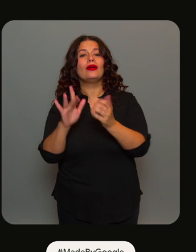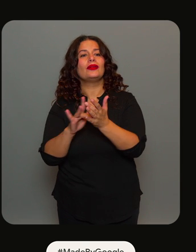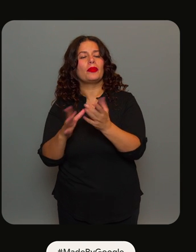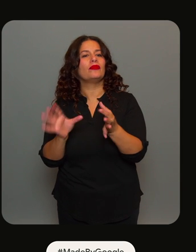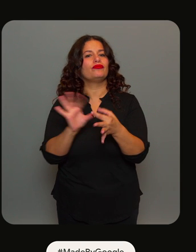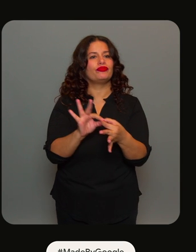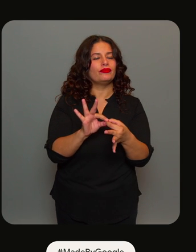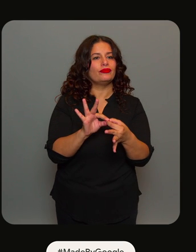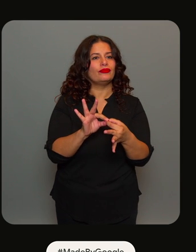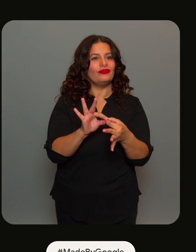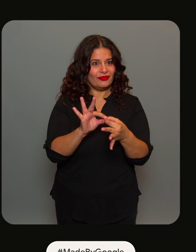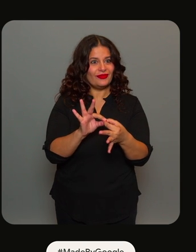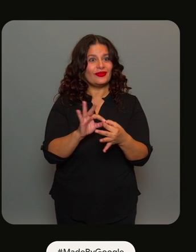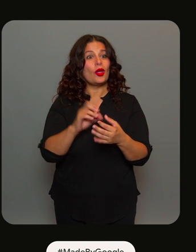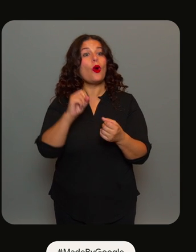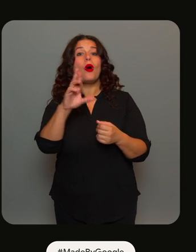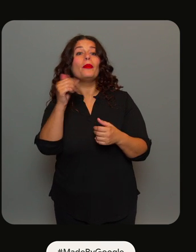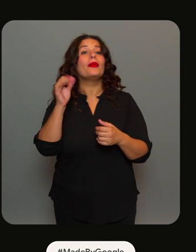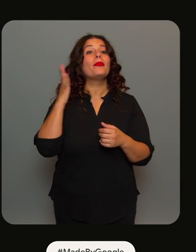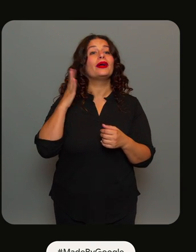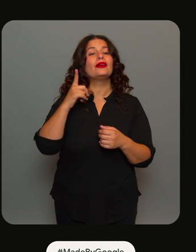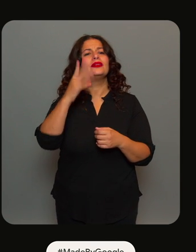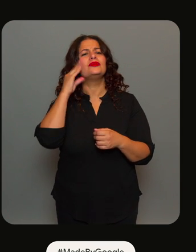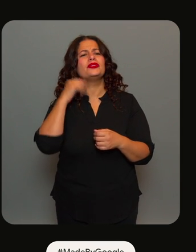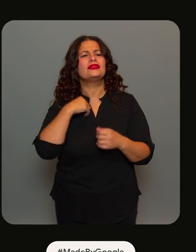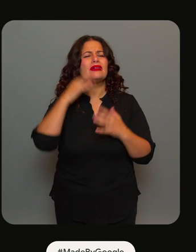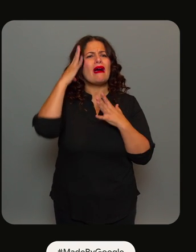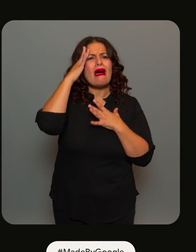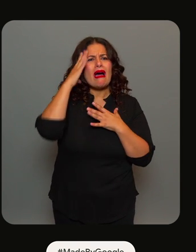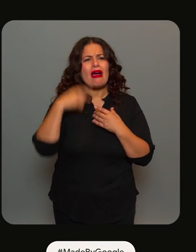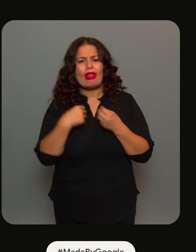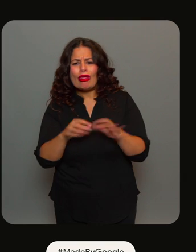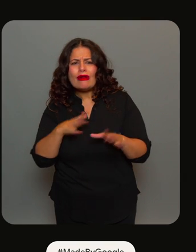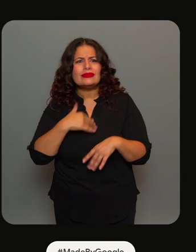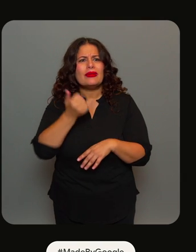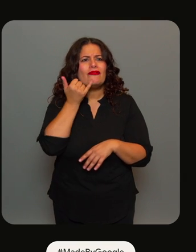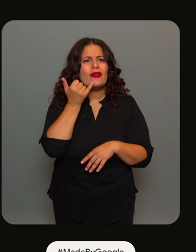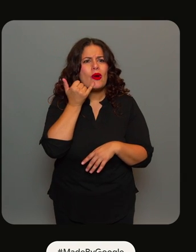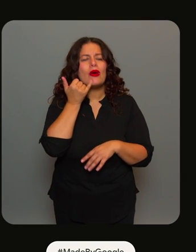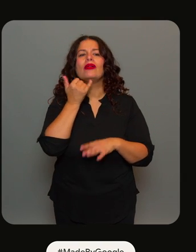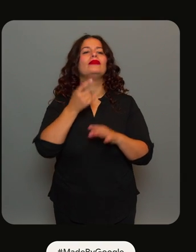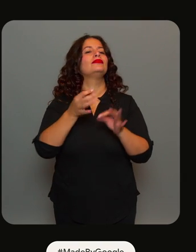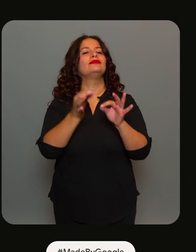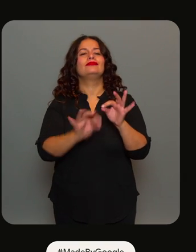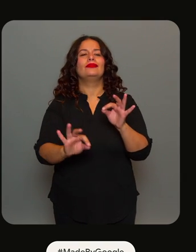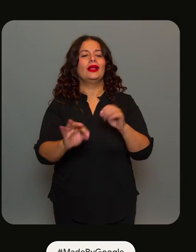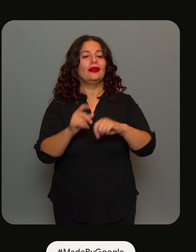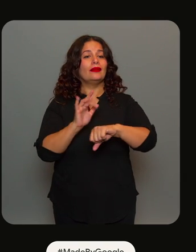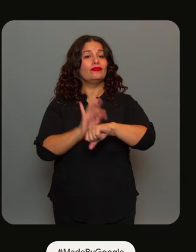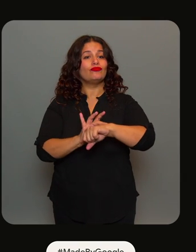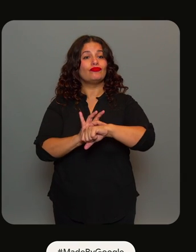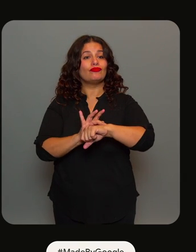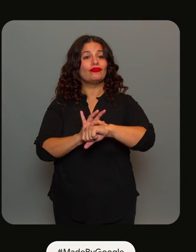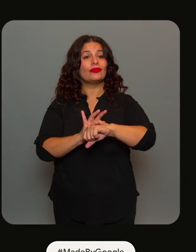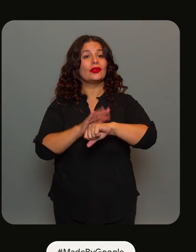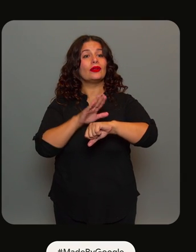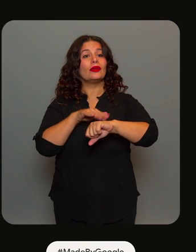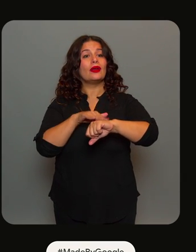And how many of us have panicked when we realize our phone is missing? Use Find My Device to figure out where you left it, or say, "Hey